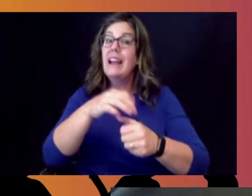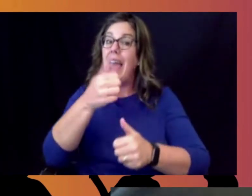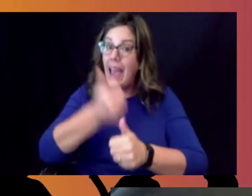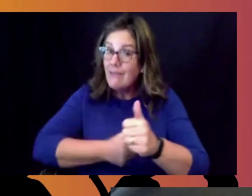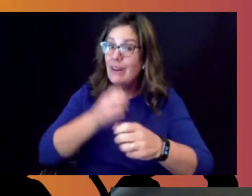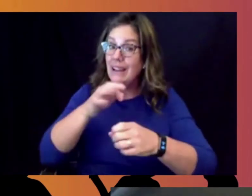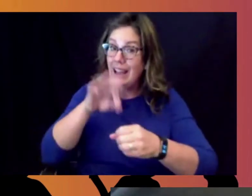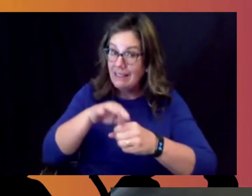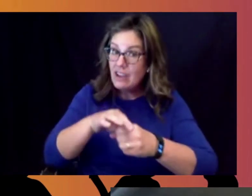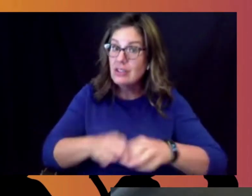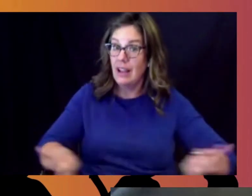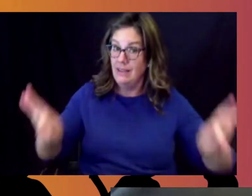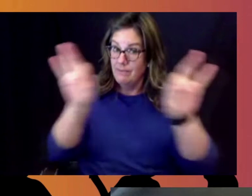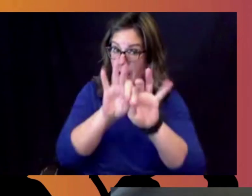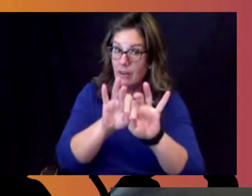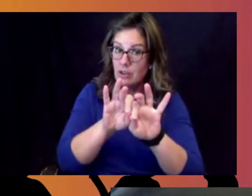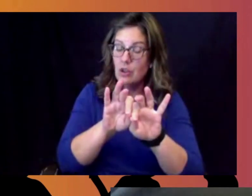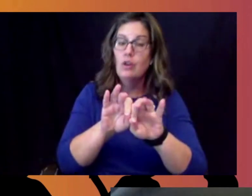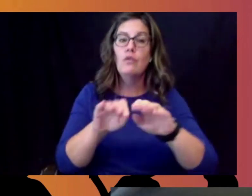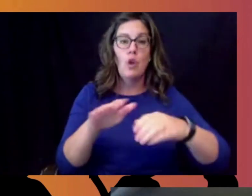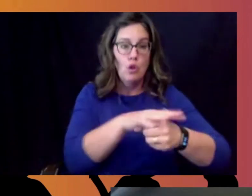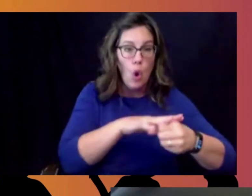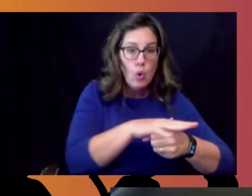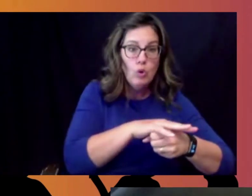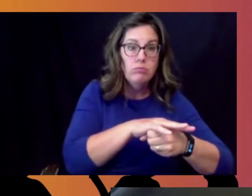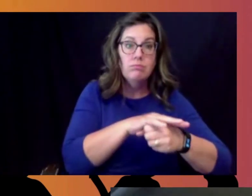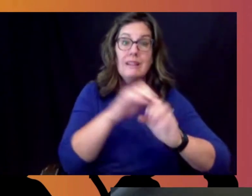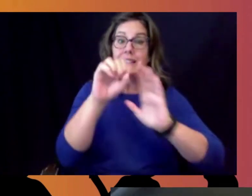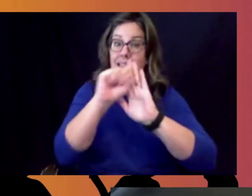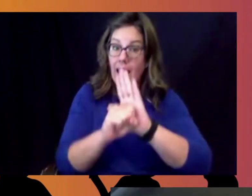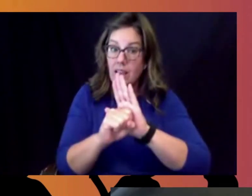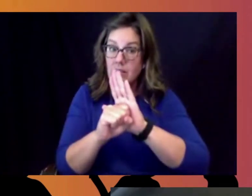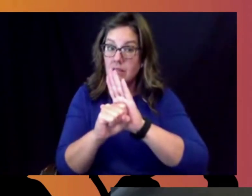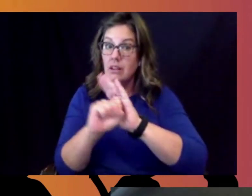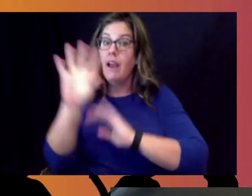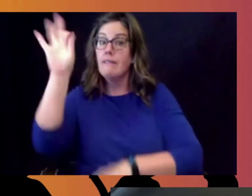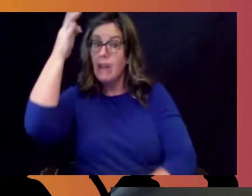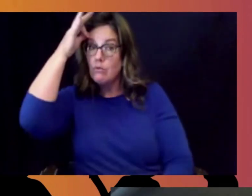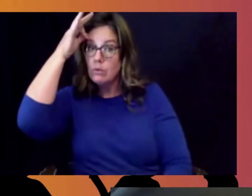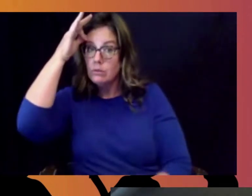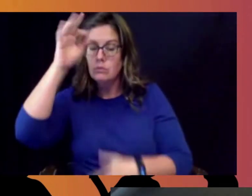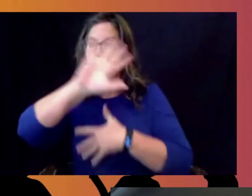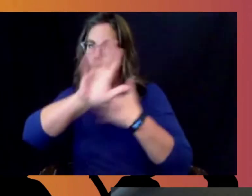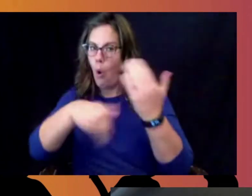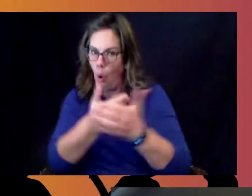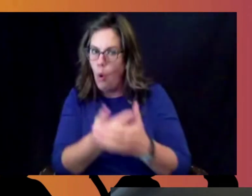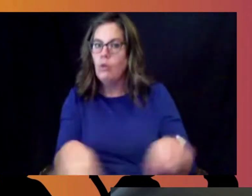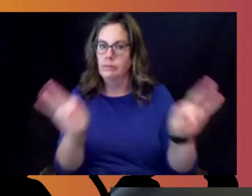to state to federal you need to get out there and to utilize your voices and get out uh to vote